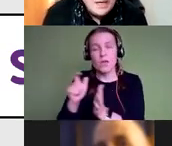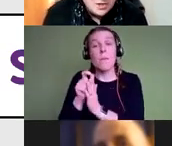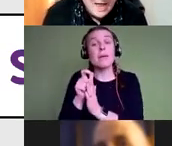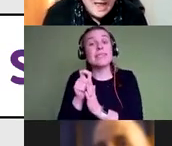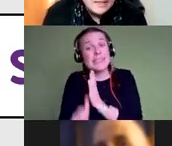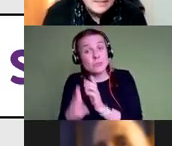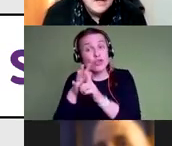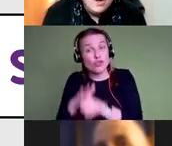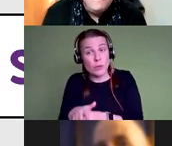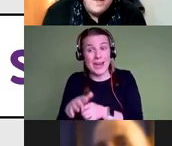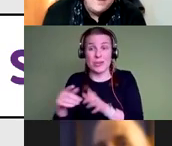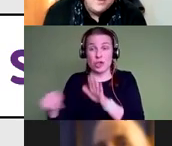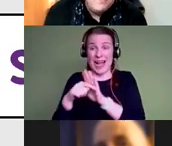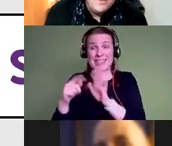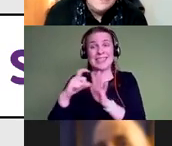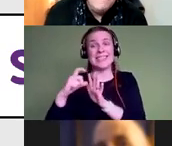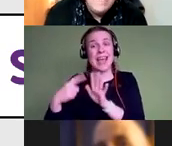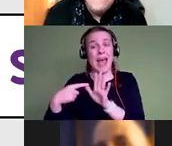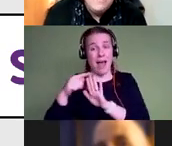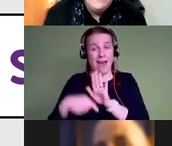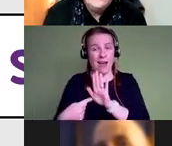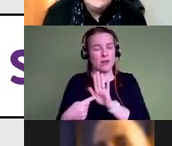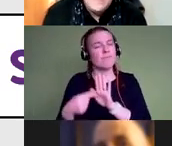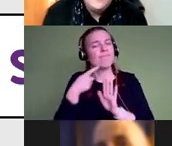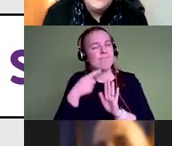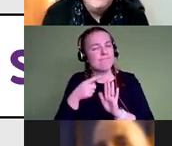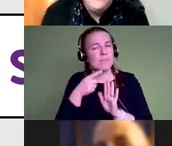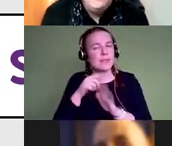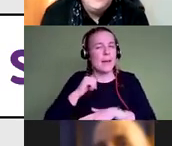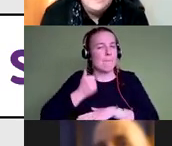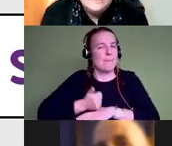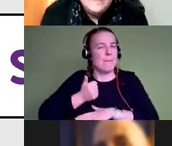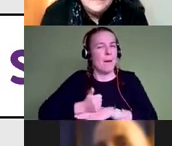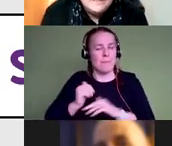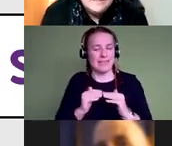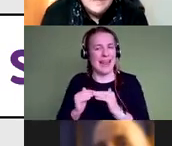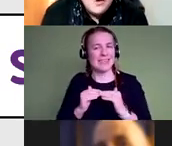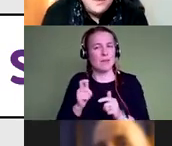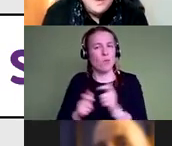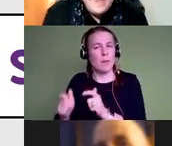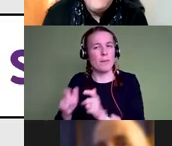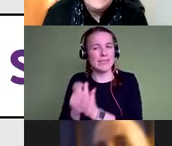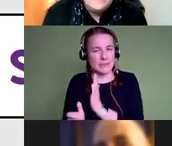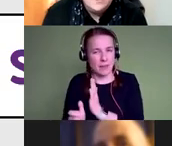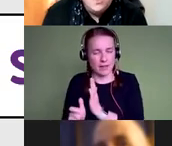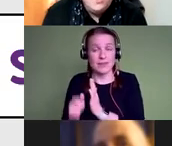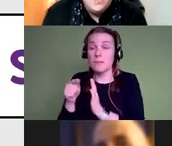That is part M which goes a bit of the way to understanding, it focuses on access to a building or